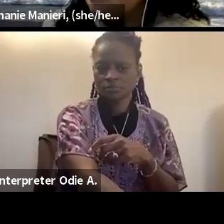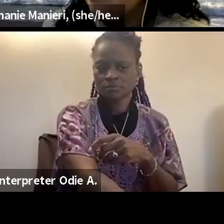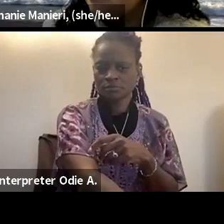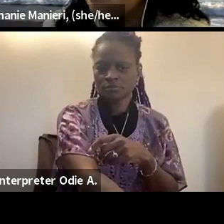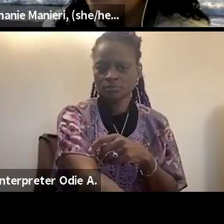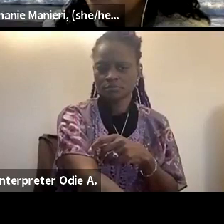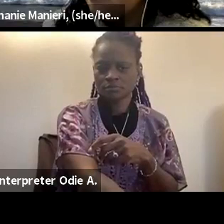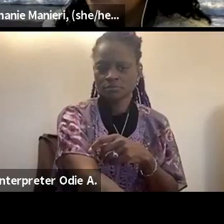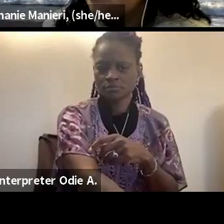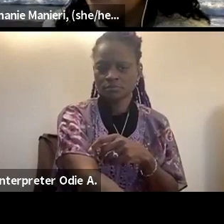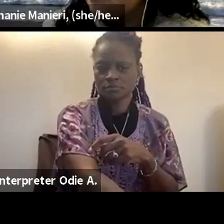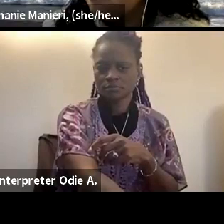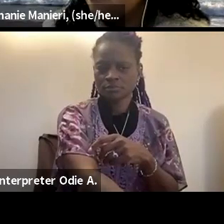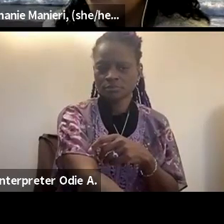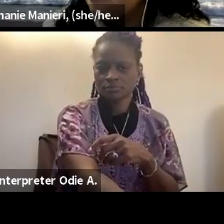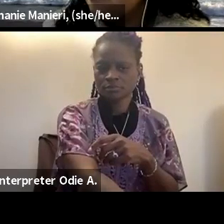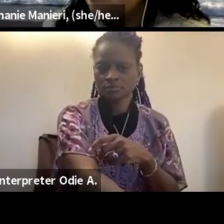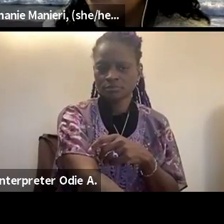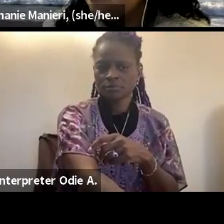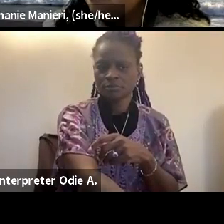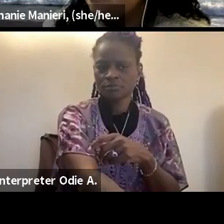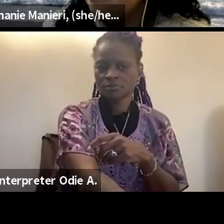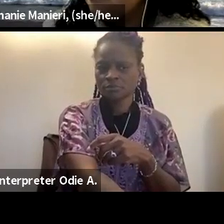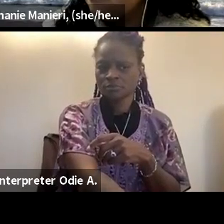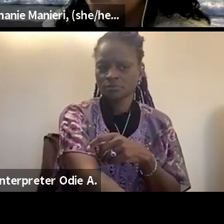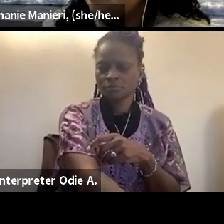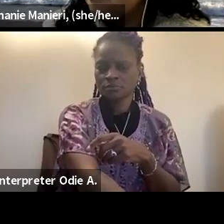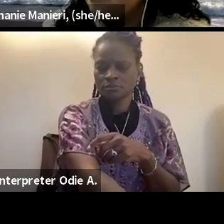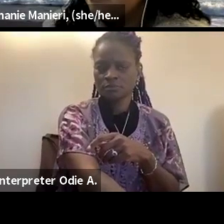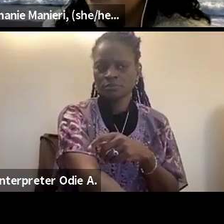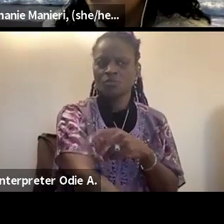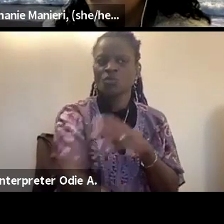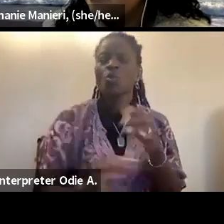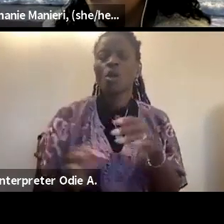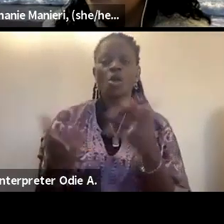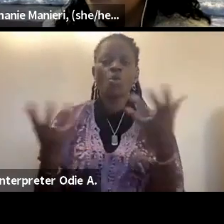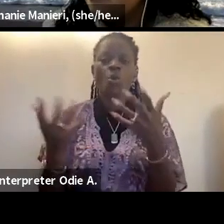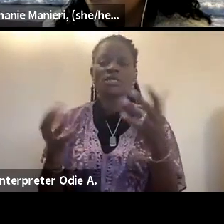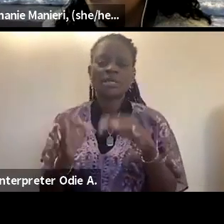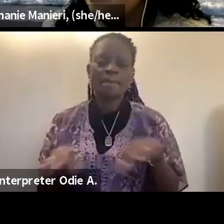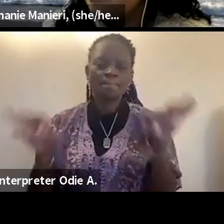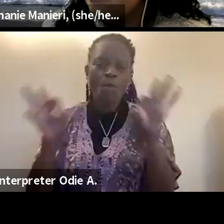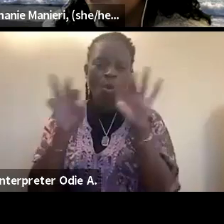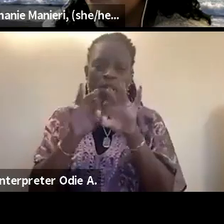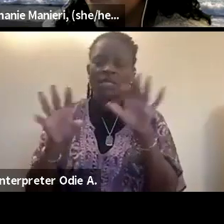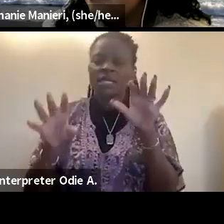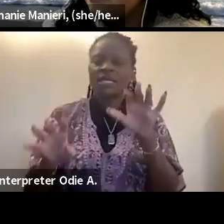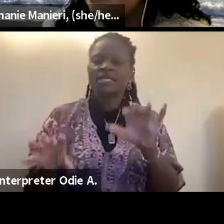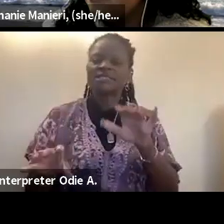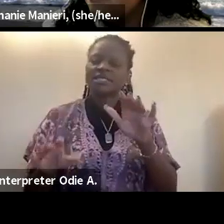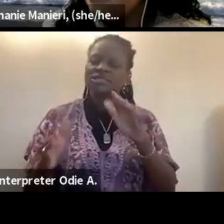But the important thing is it really challenges us to new ways of thinking, new approaches.